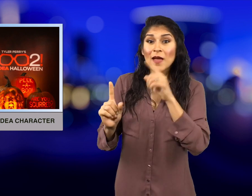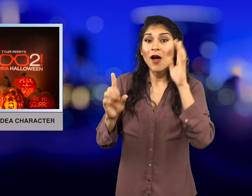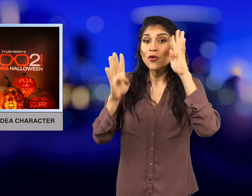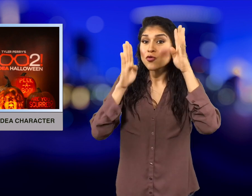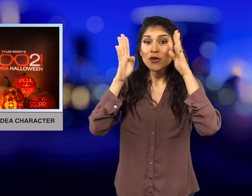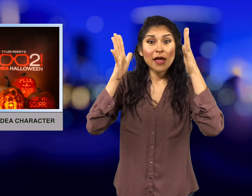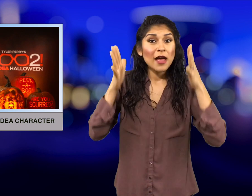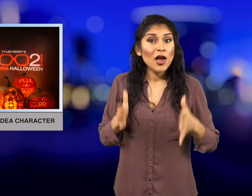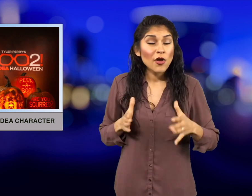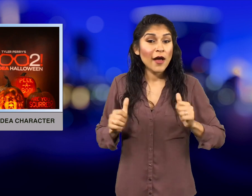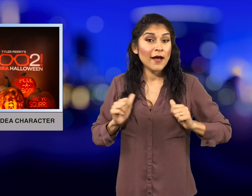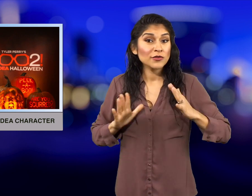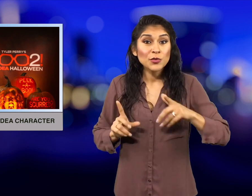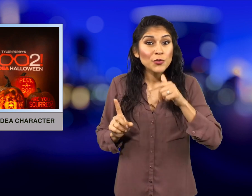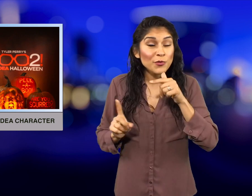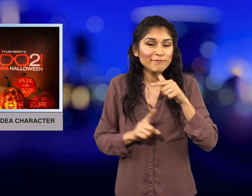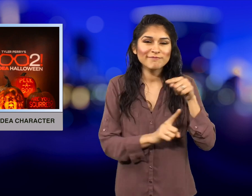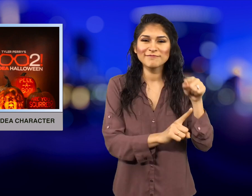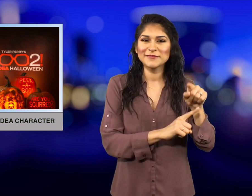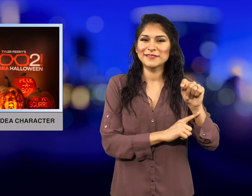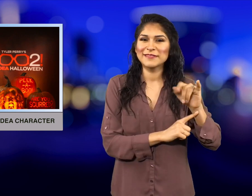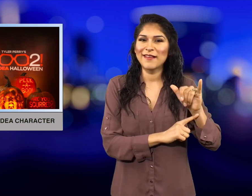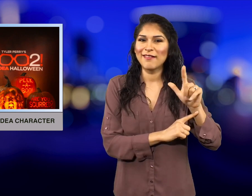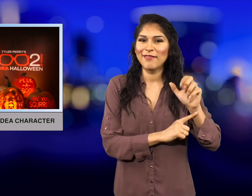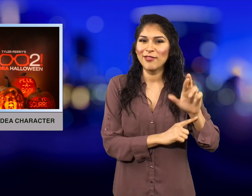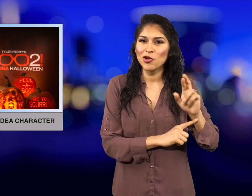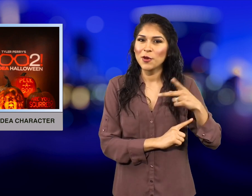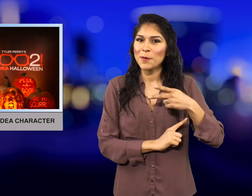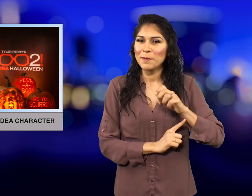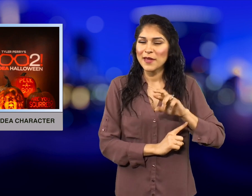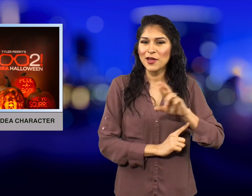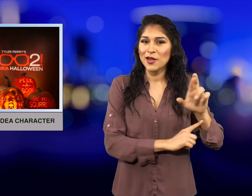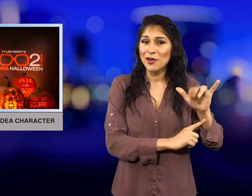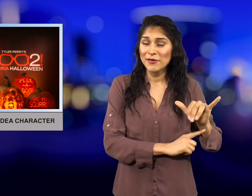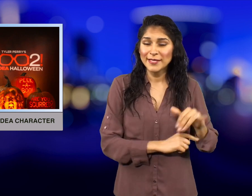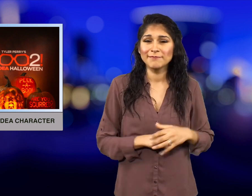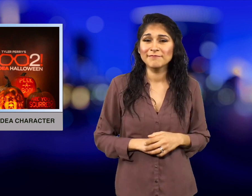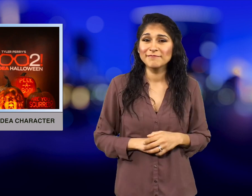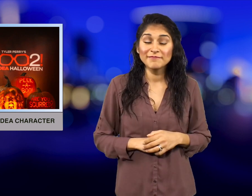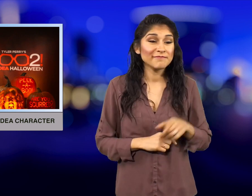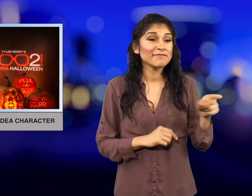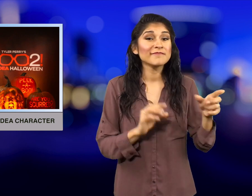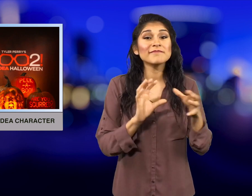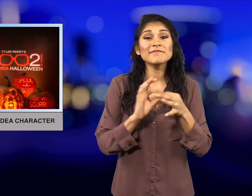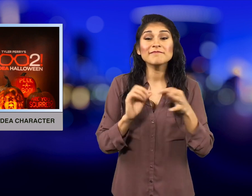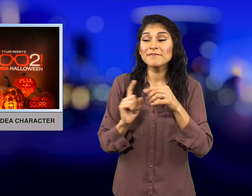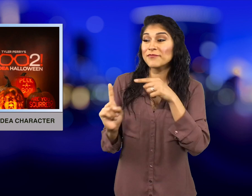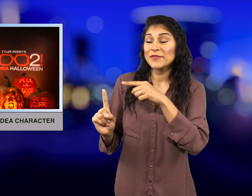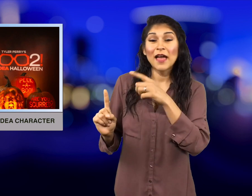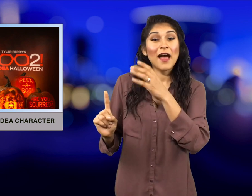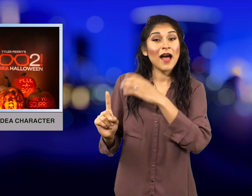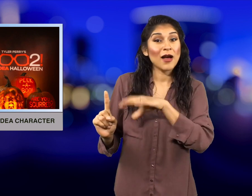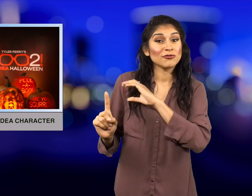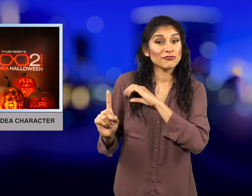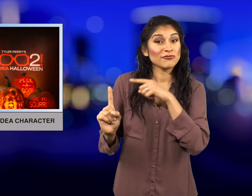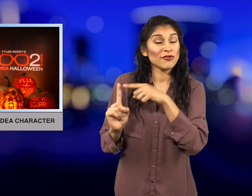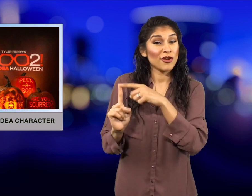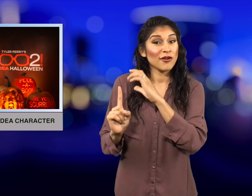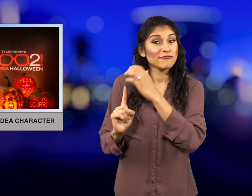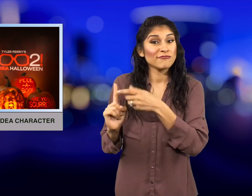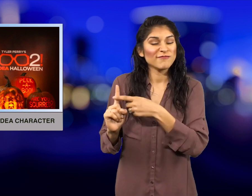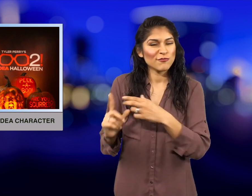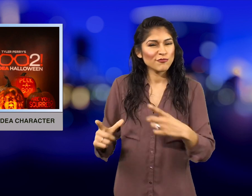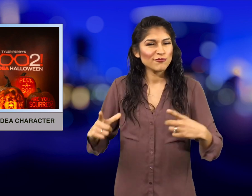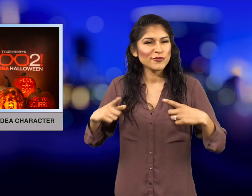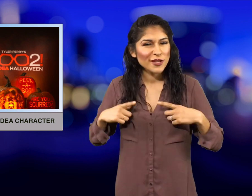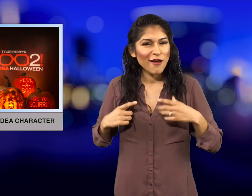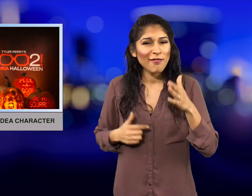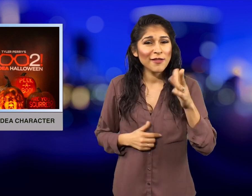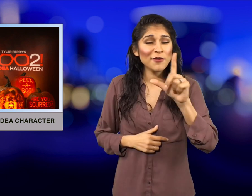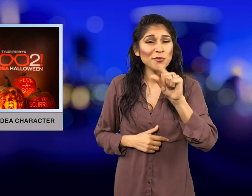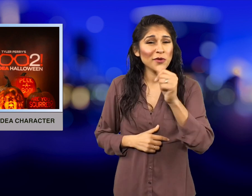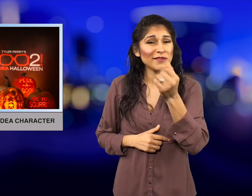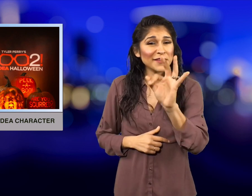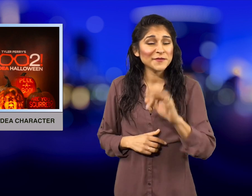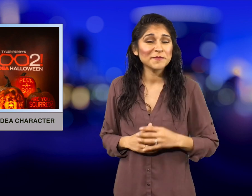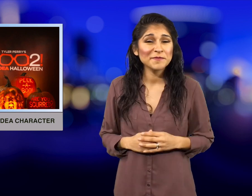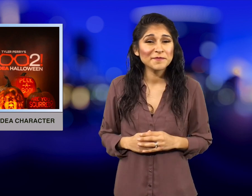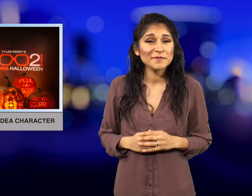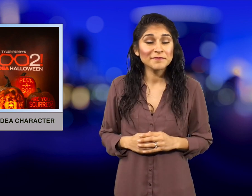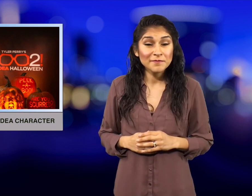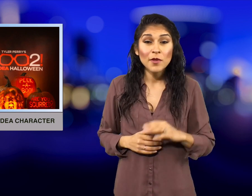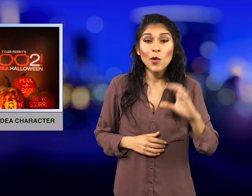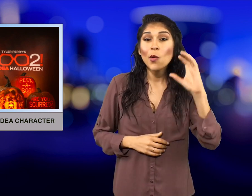Her creator, Tyler Perry, says he will retire the character in 2019.